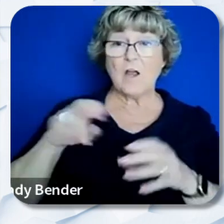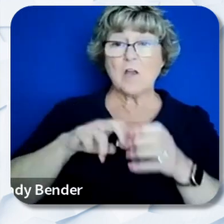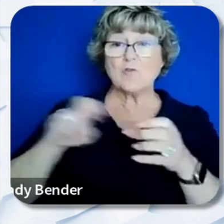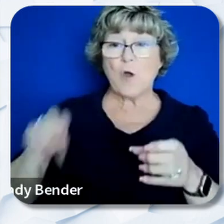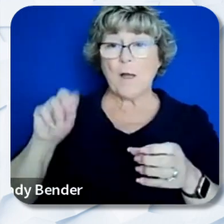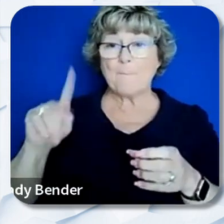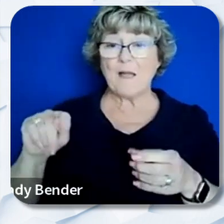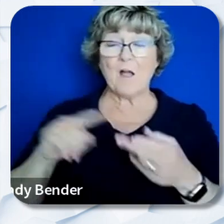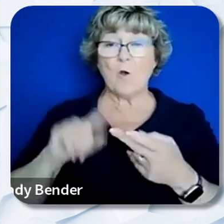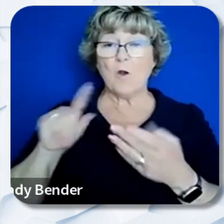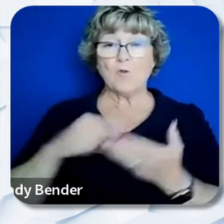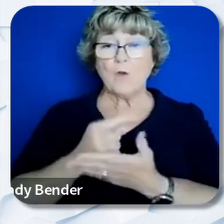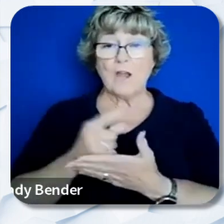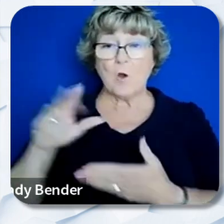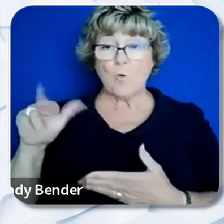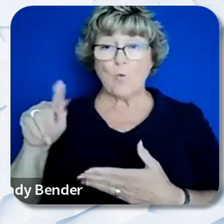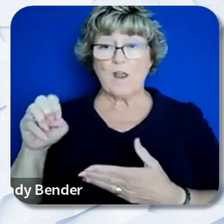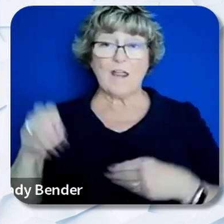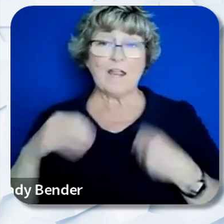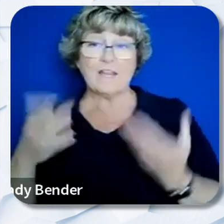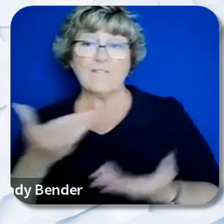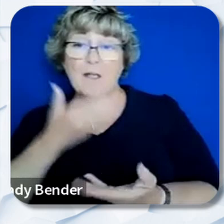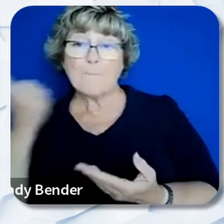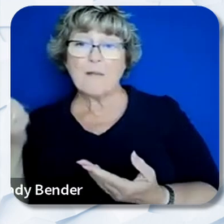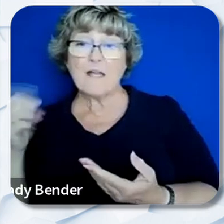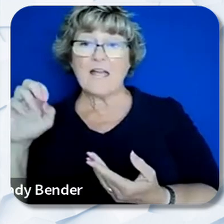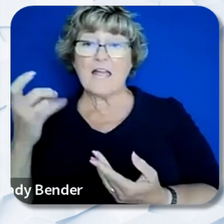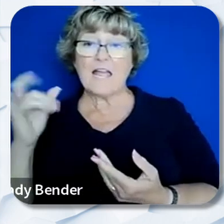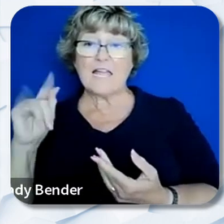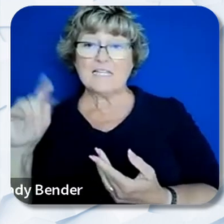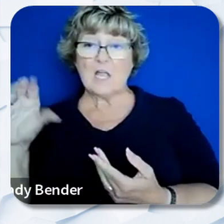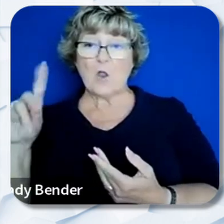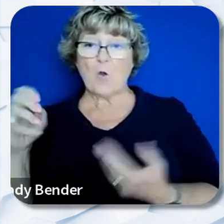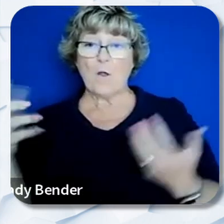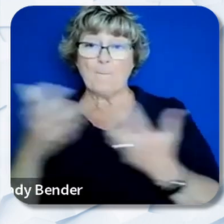rates at all, and give them the best exit code that matches the reason they're exiting.